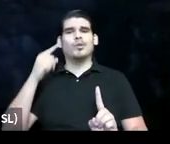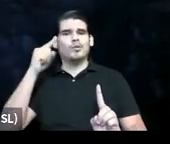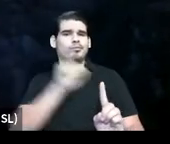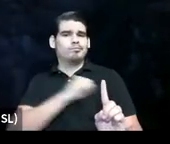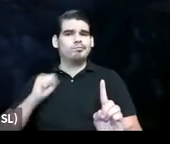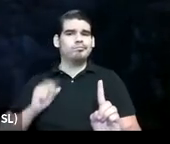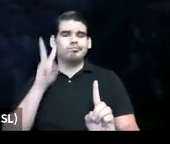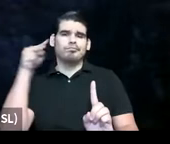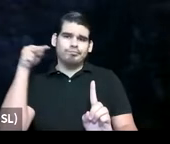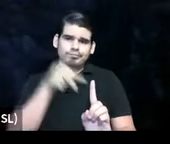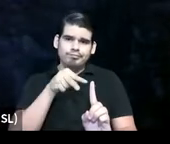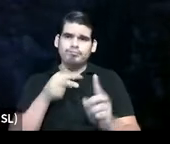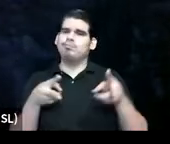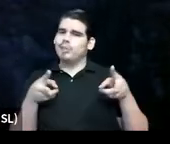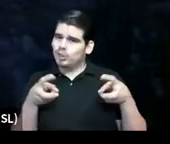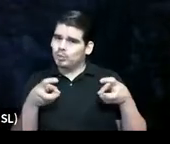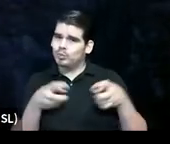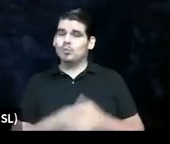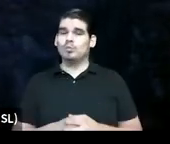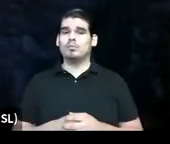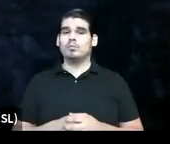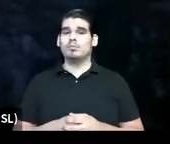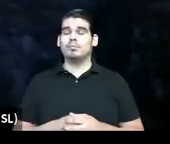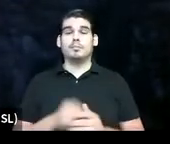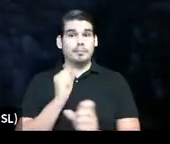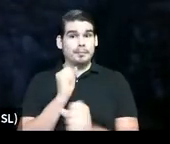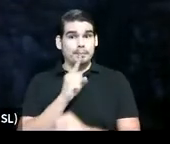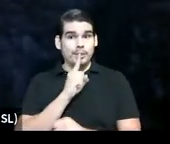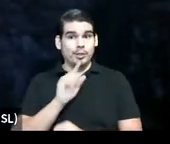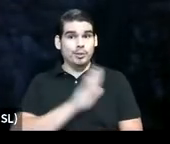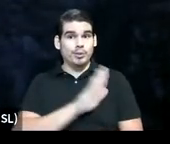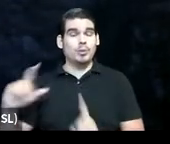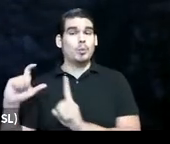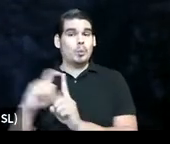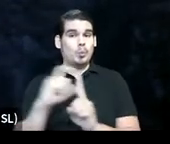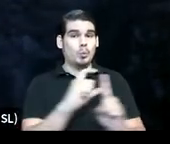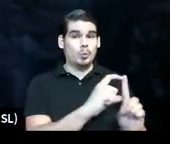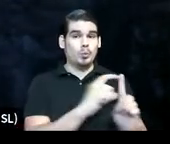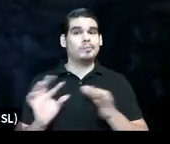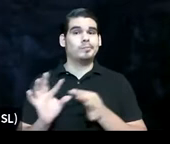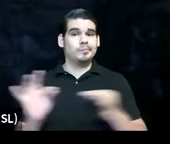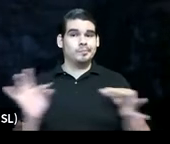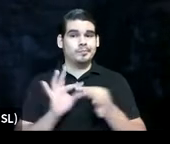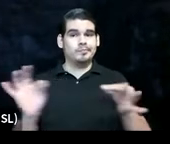Again, always cite your sources any style is accepted, but it's going to be consistent. I know we've had discussions about this before and just kind of bring this fourth you guys